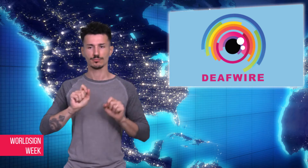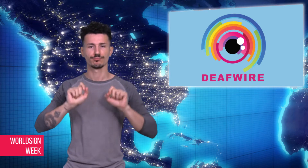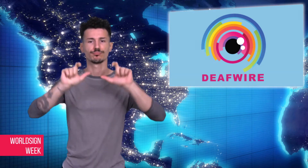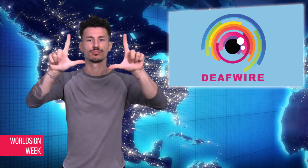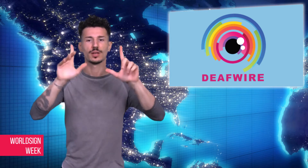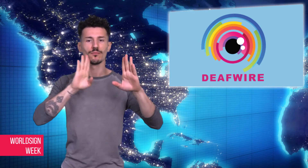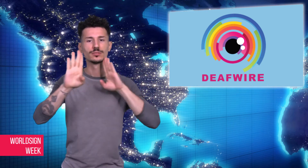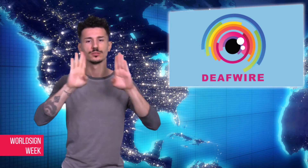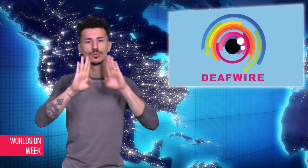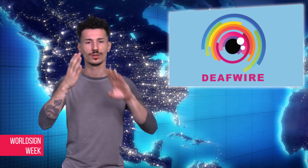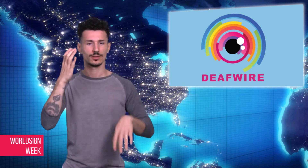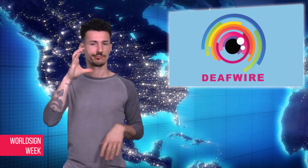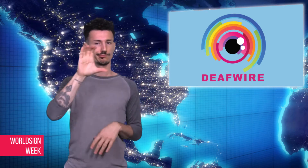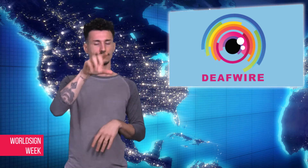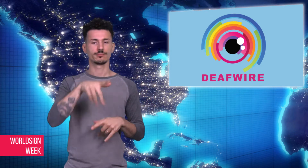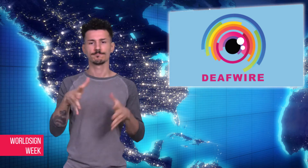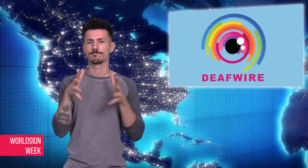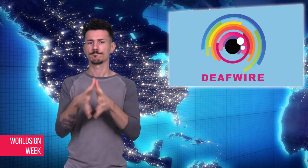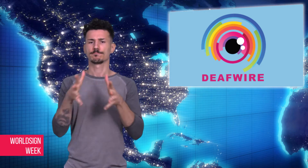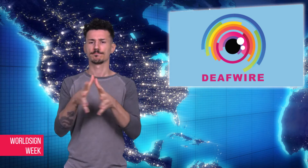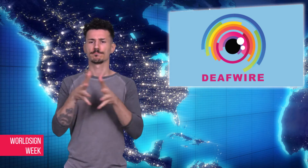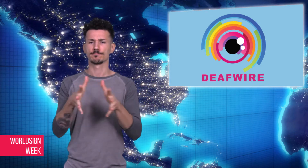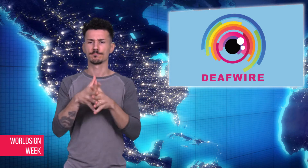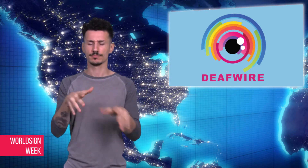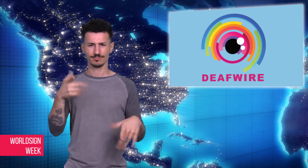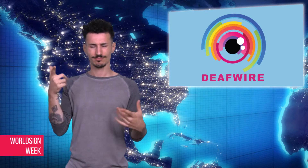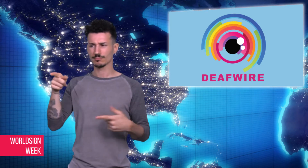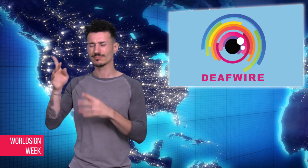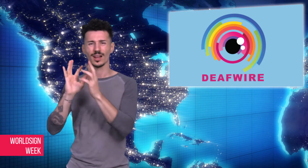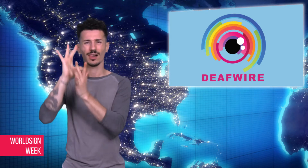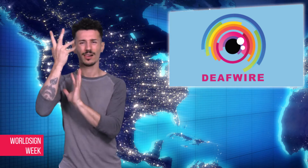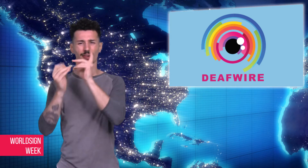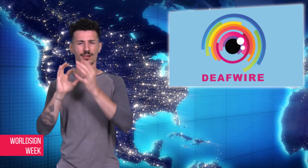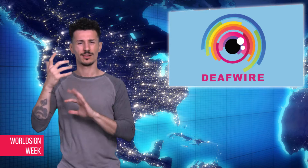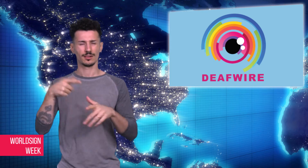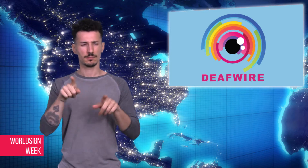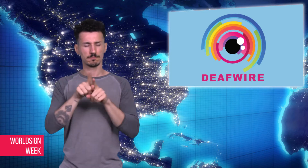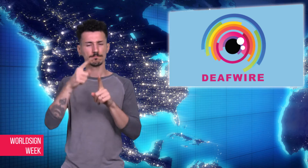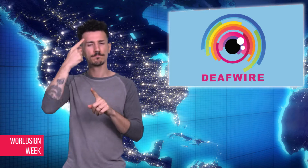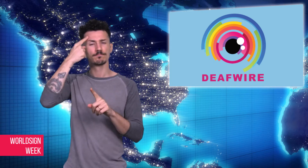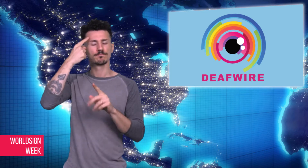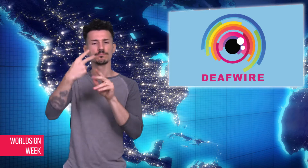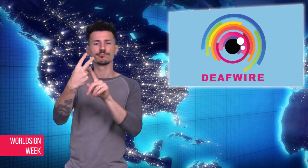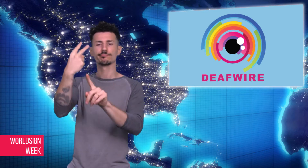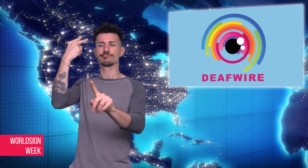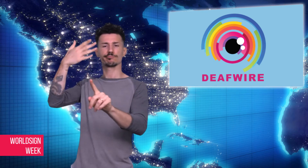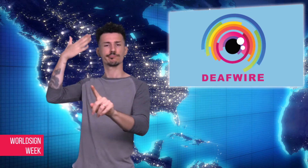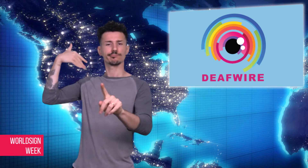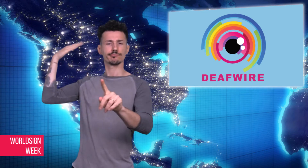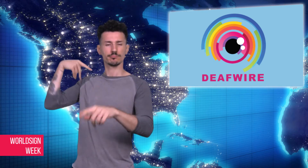In a Facebook post, Angcay said the duo's video reminded her of the times